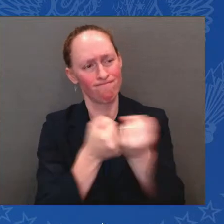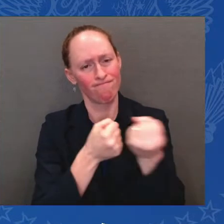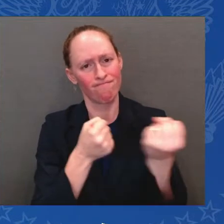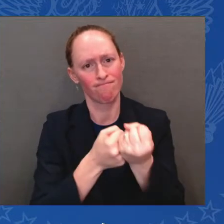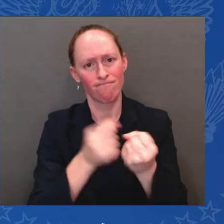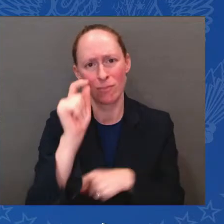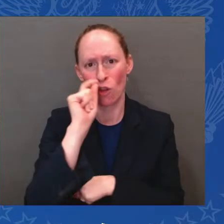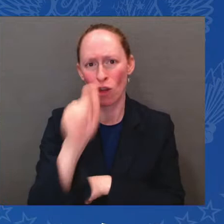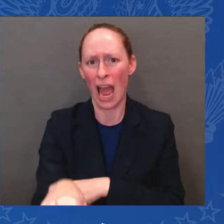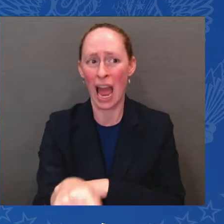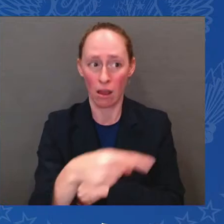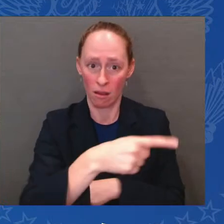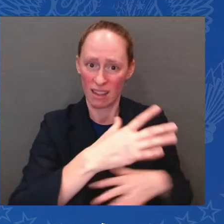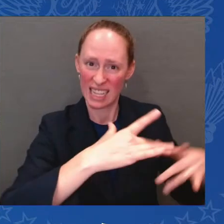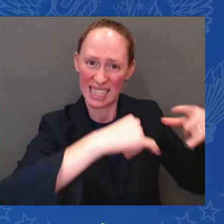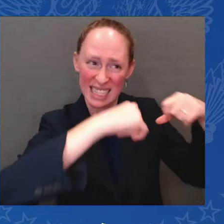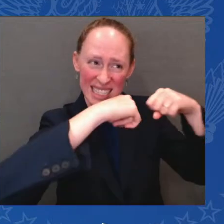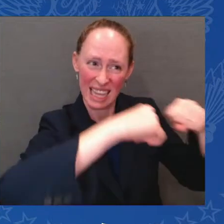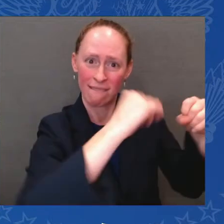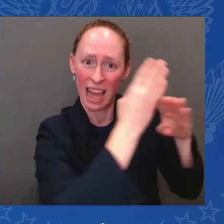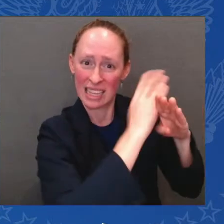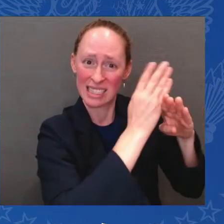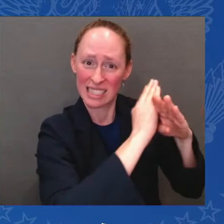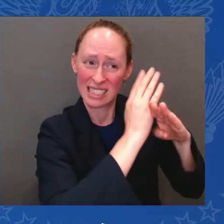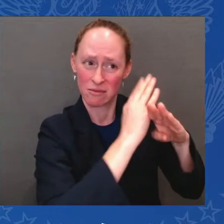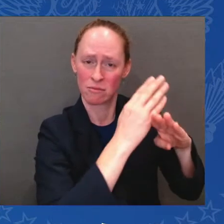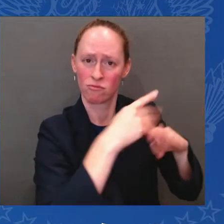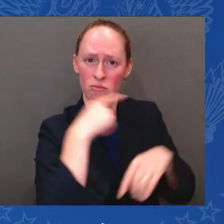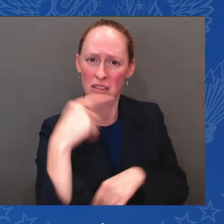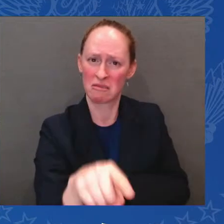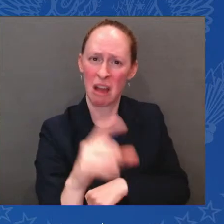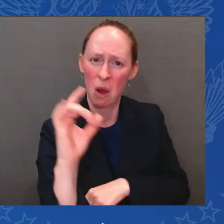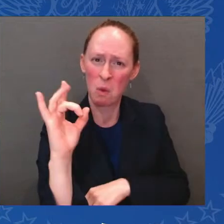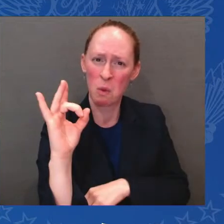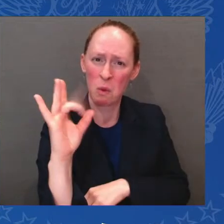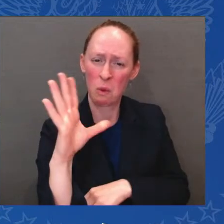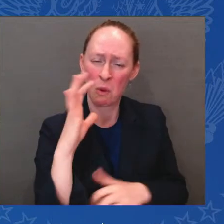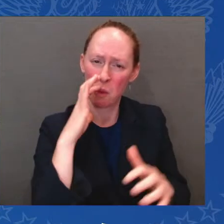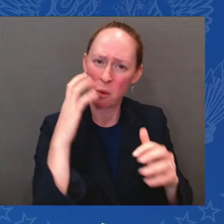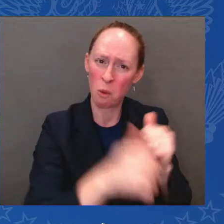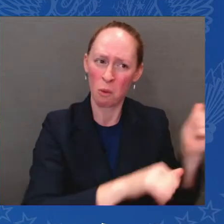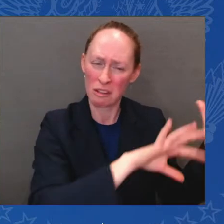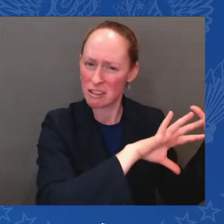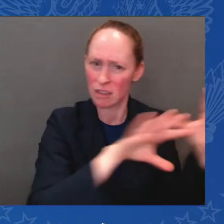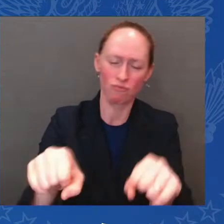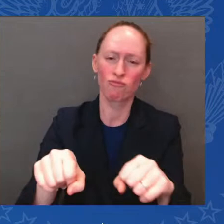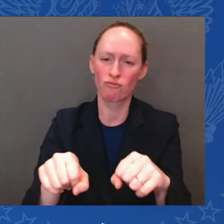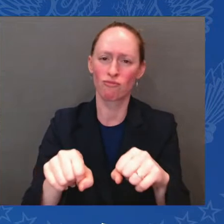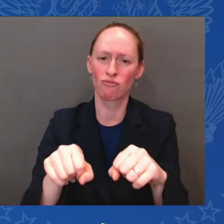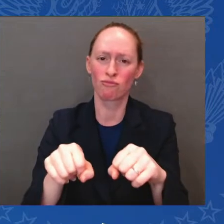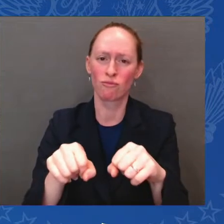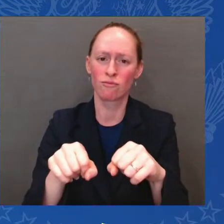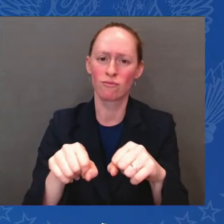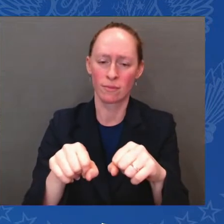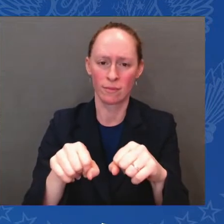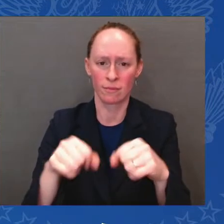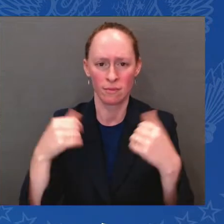there's overwhelming number of Republicans and Democrats in both the House and the Senate who support Ukraine. Let's vote on it.